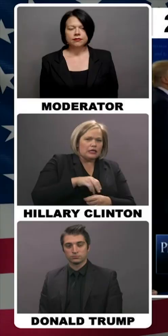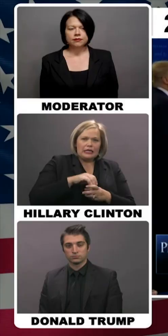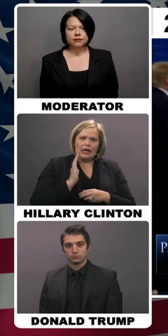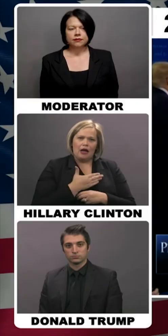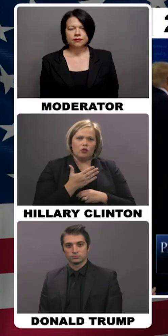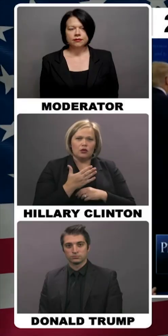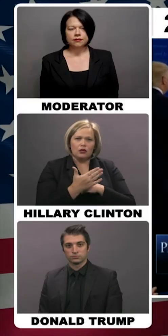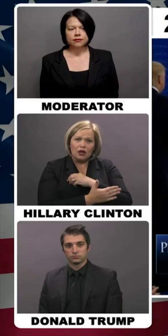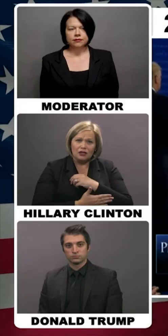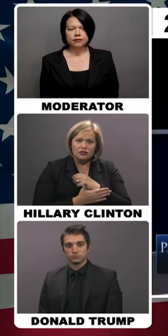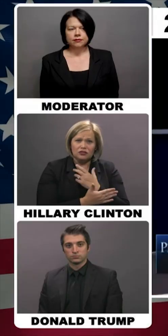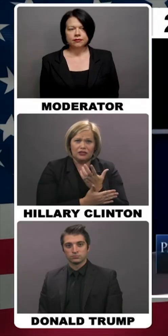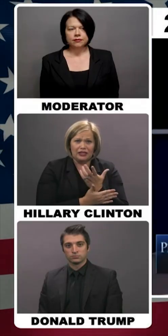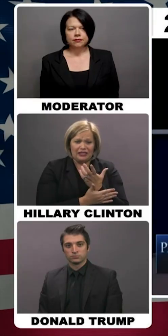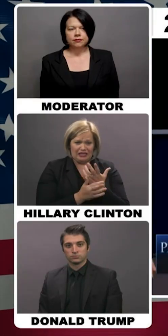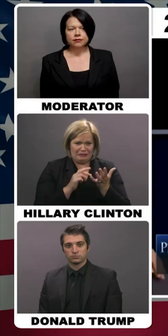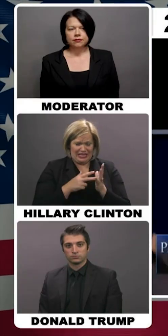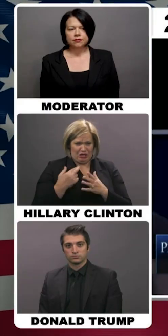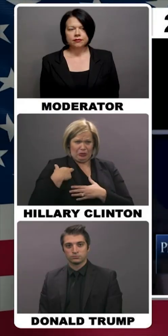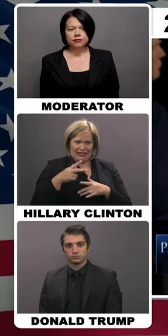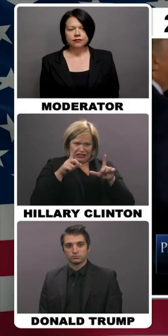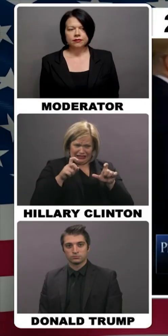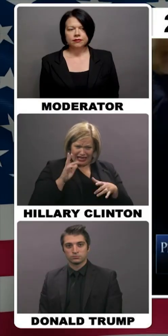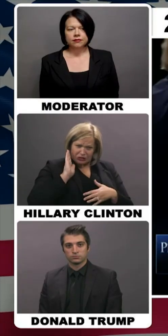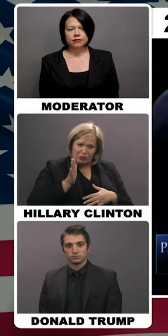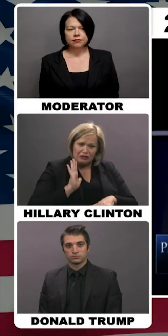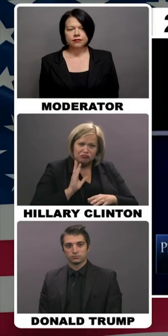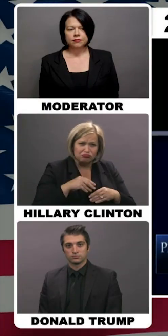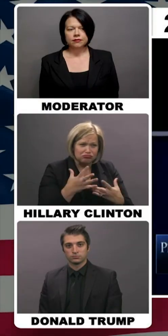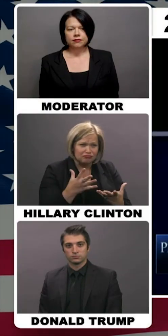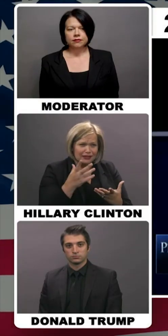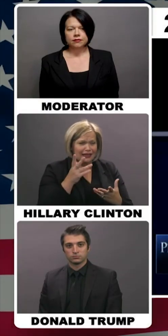Are we going to have religious tests when people fly into our country?